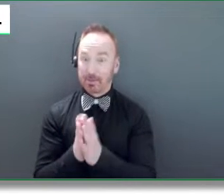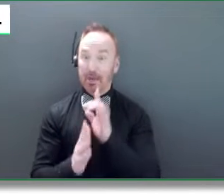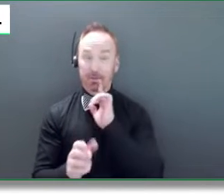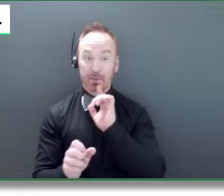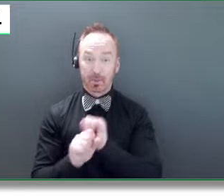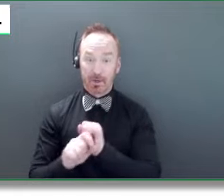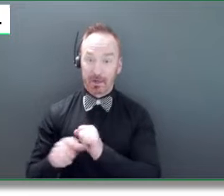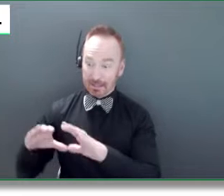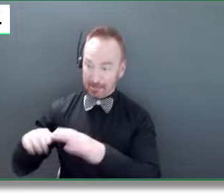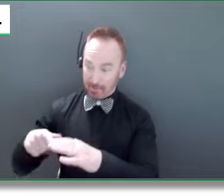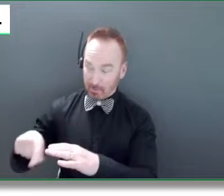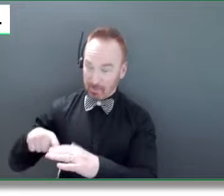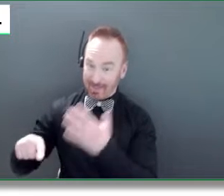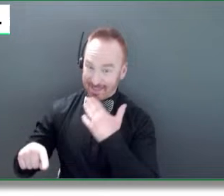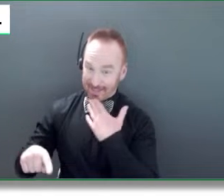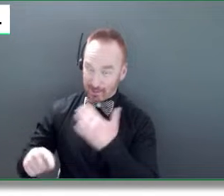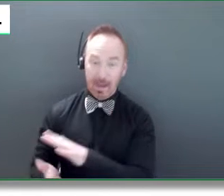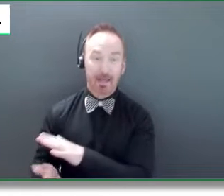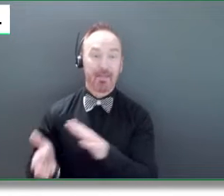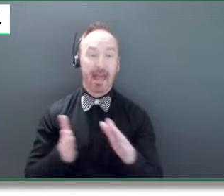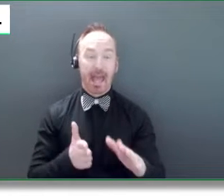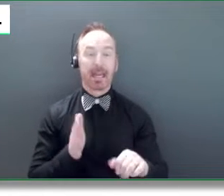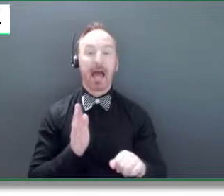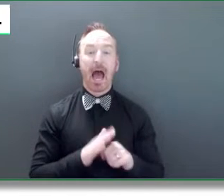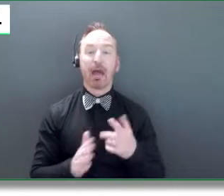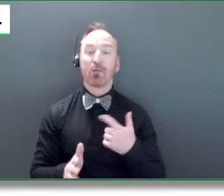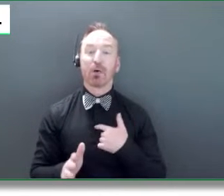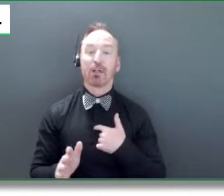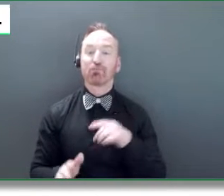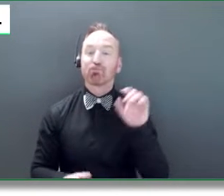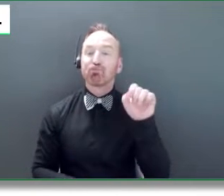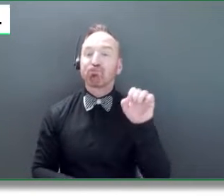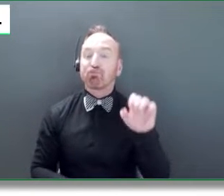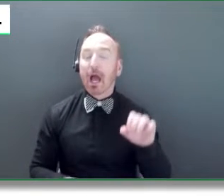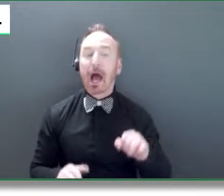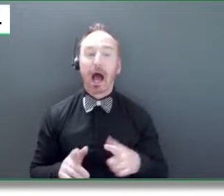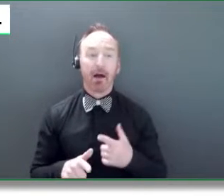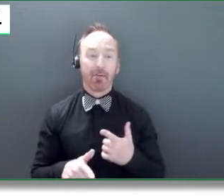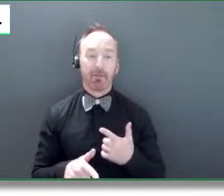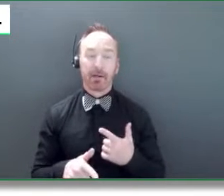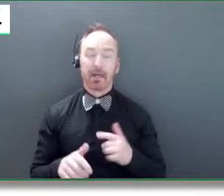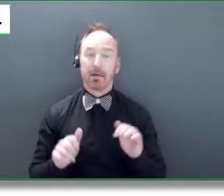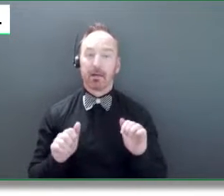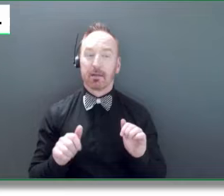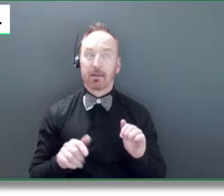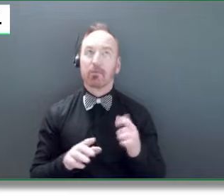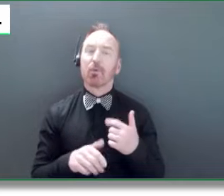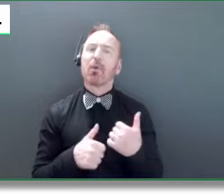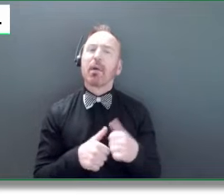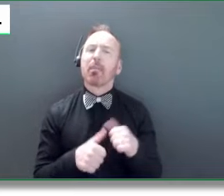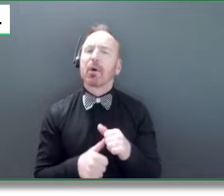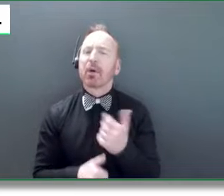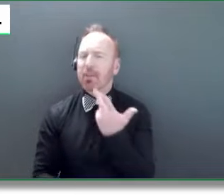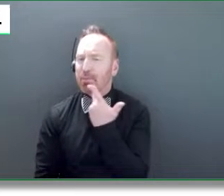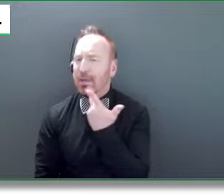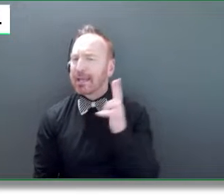list of things that you can do to stay with us. Remember at the beginning of this conference I, you might remember I said that I'm hoping that you'll see